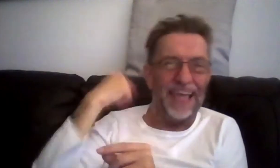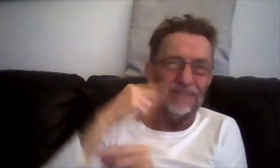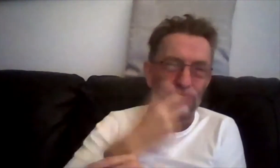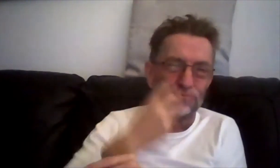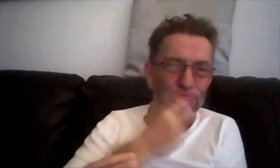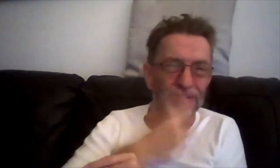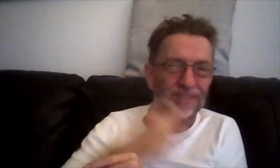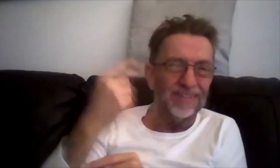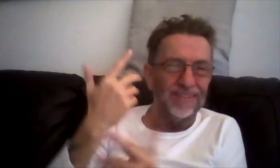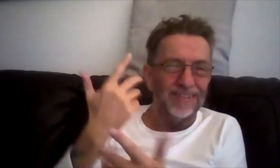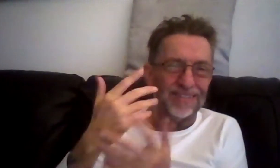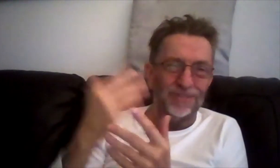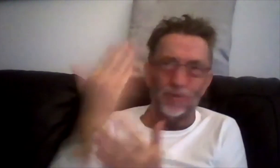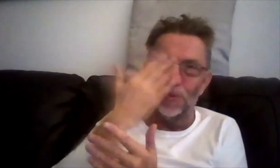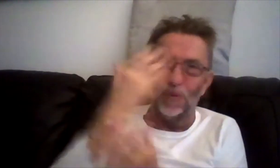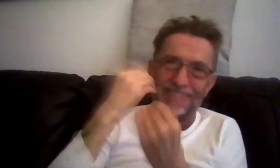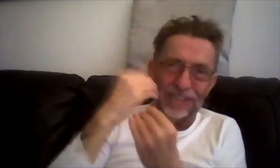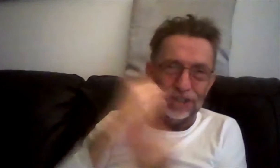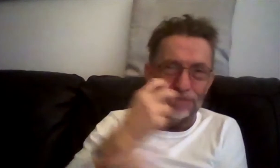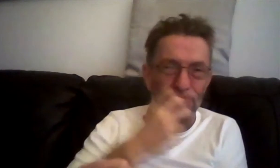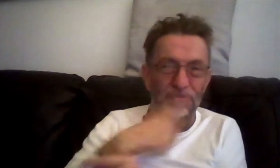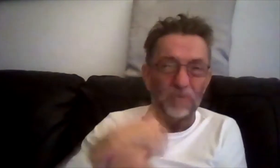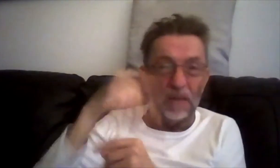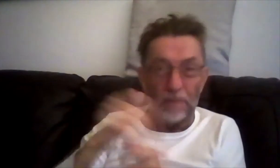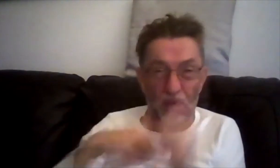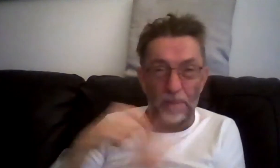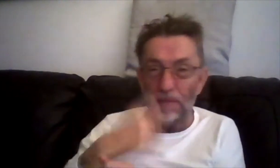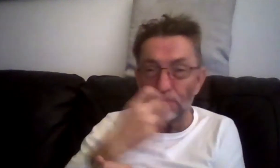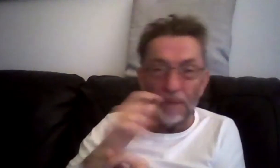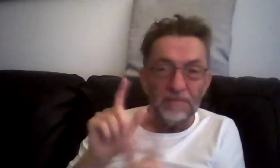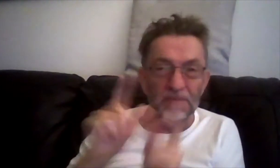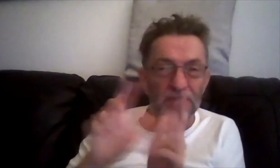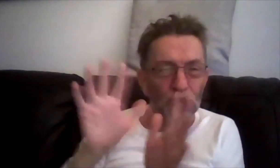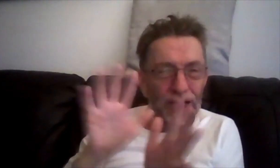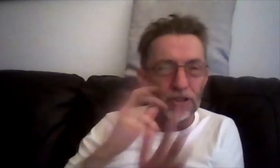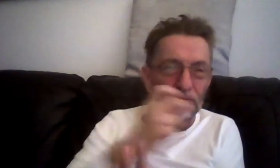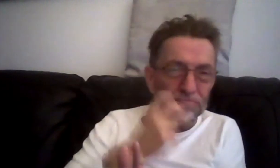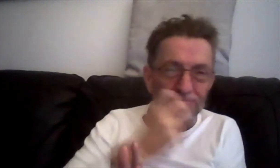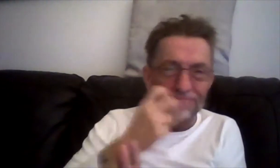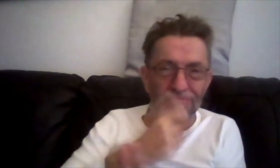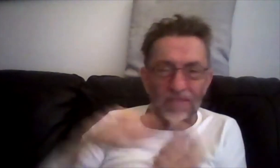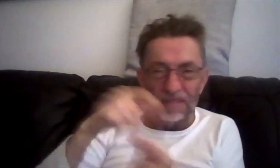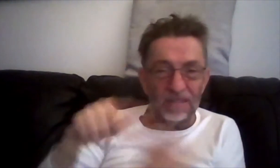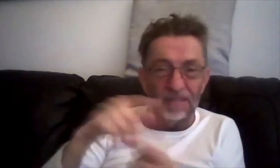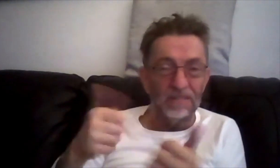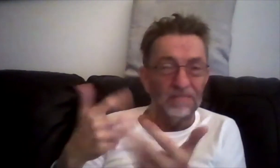I communicated orally then- that was my school's influence. So I would speak and gesture with them.